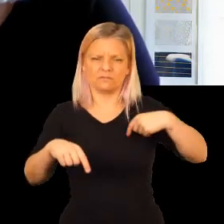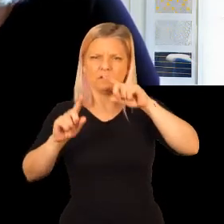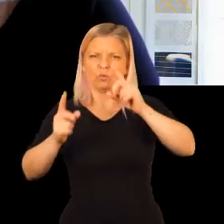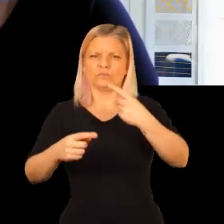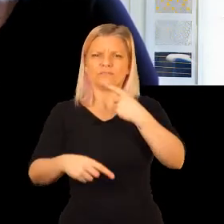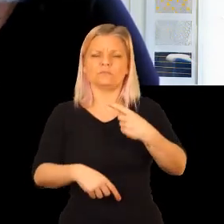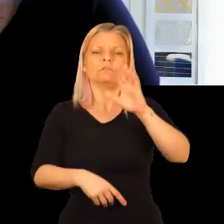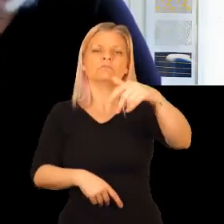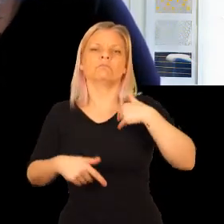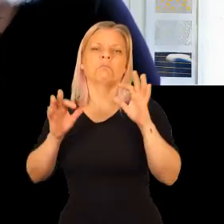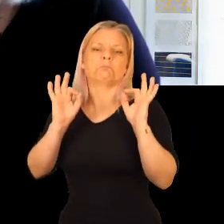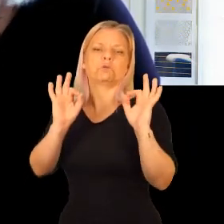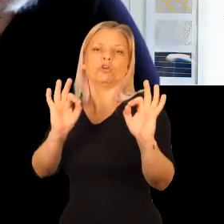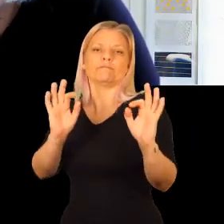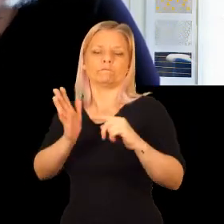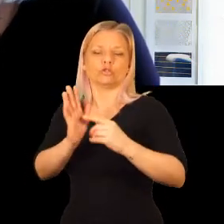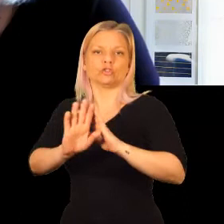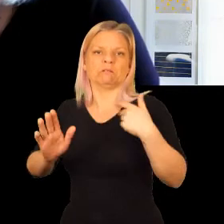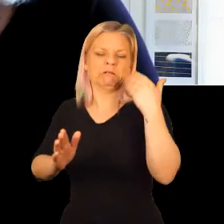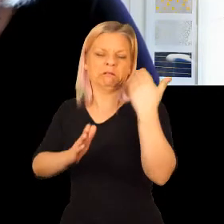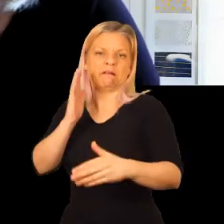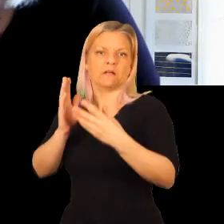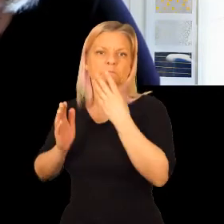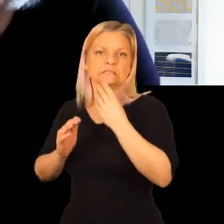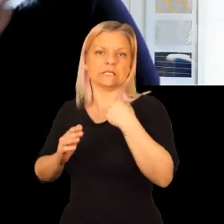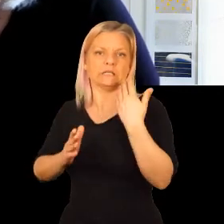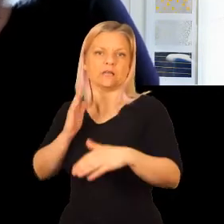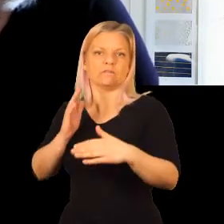don't think any of us could say i have a perfect relationship full stop and i never make mistakes